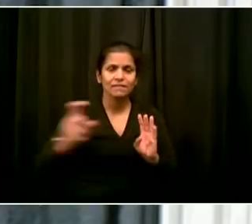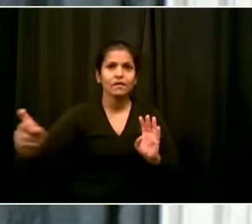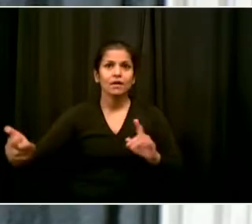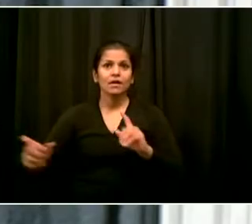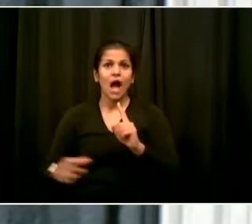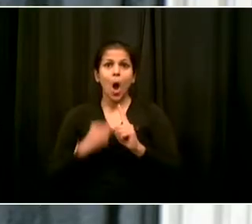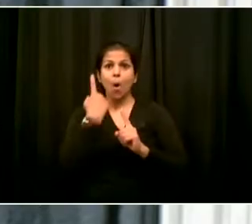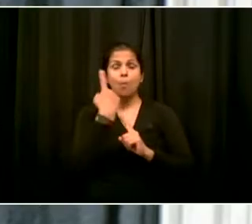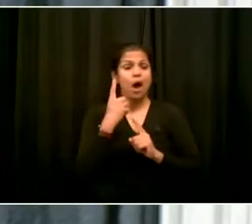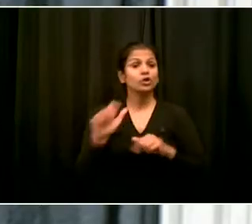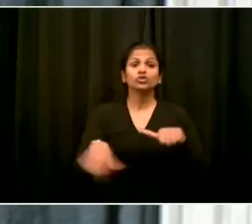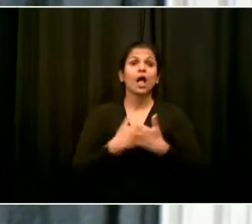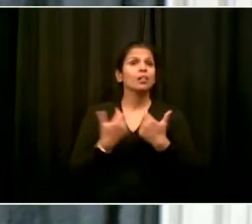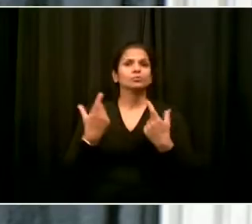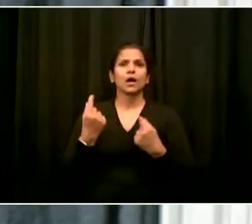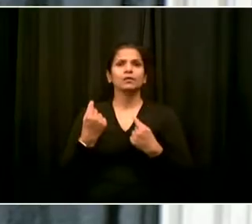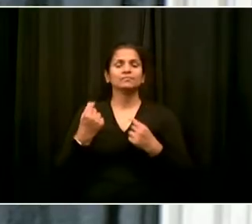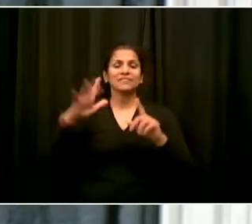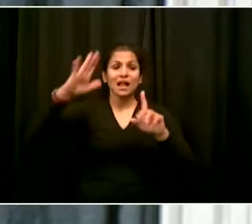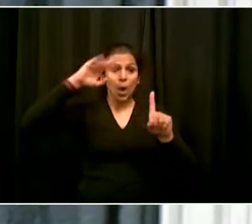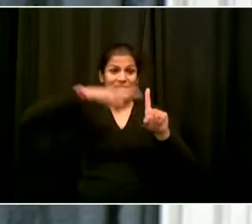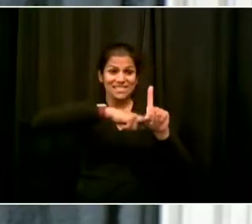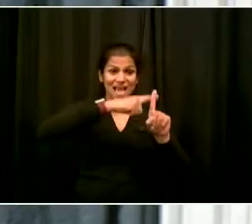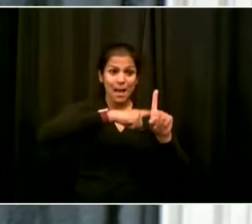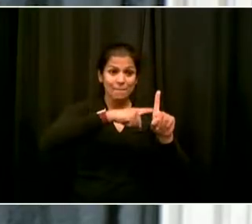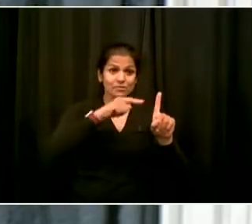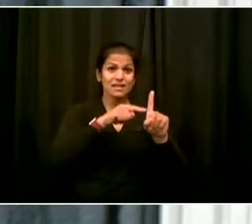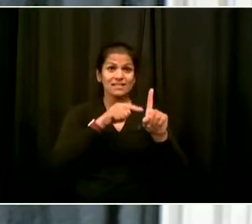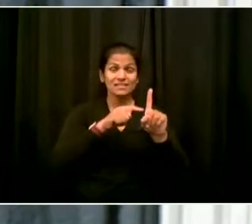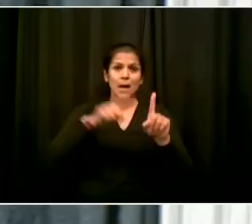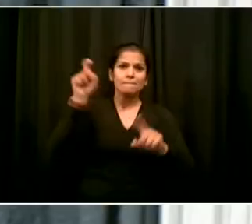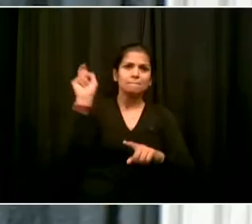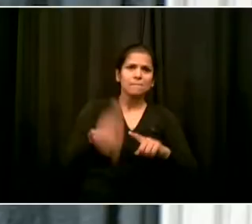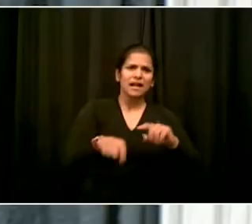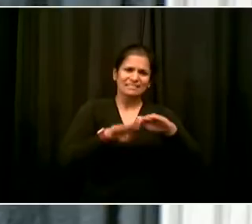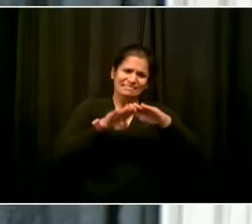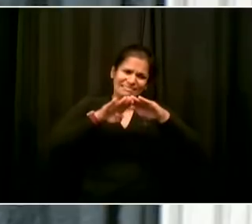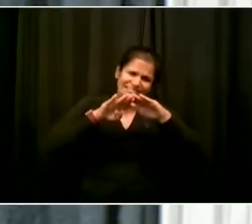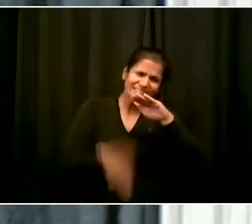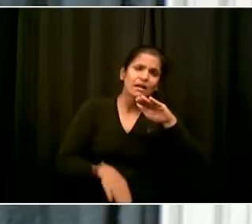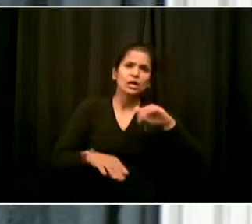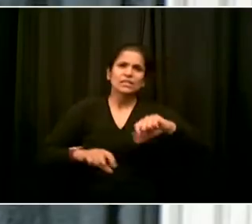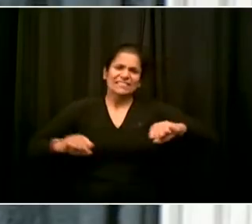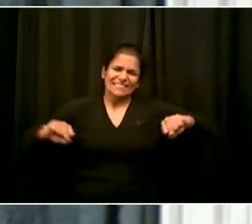FOR EXAMPLE, STORAGE REREQUIREMENTS VARY. THE PFIZER VACCINE REQUIRES ULTRA COLD STORAGE AND SPECIAL